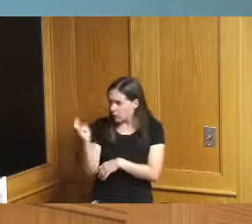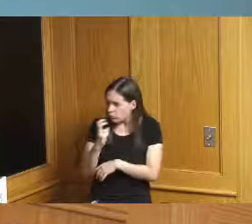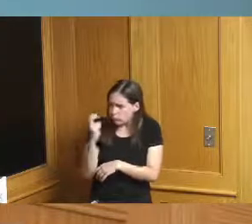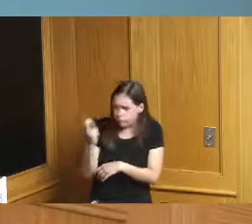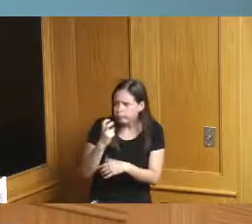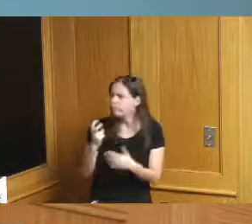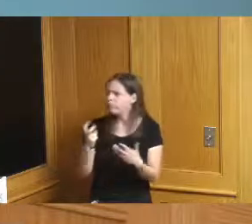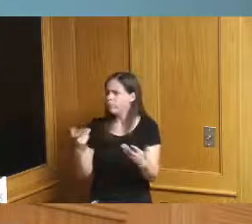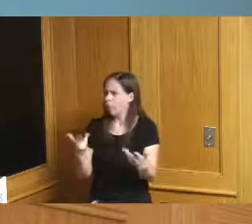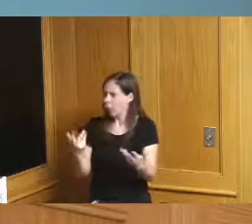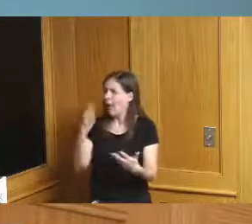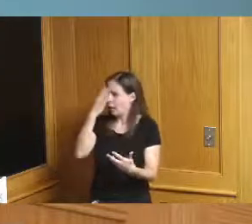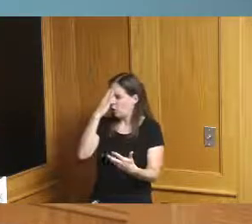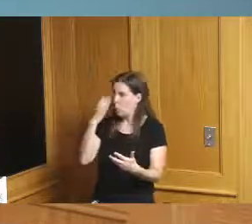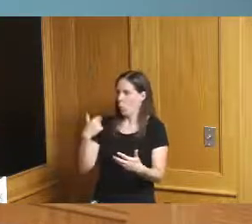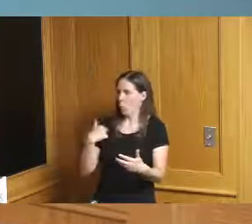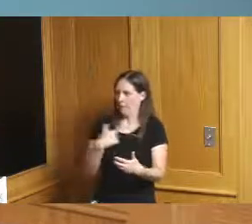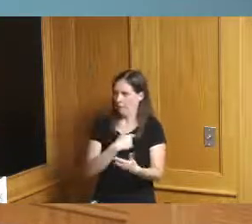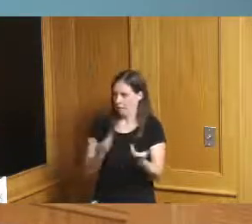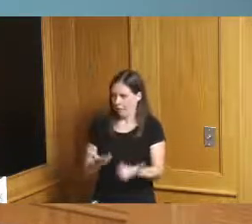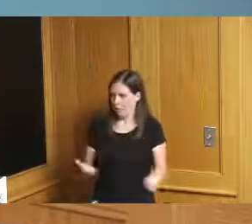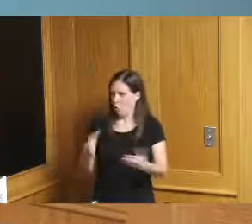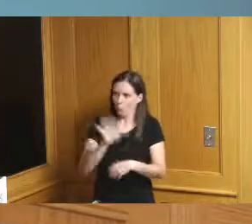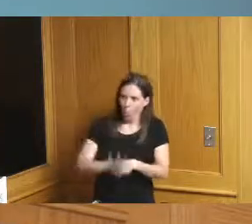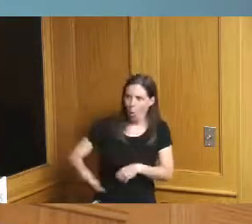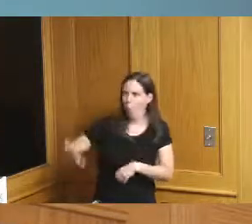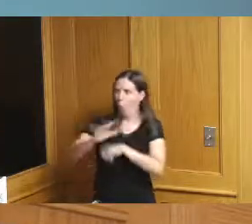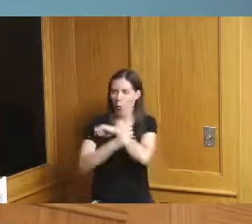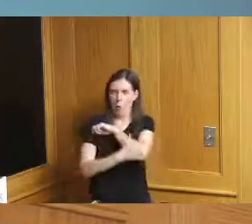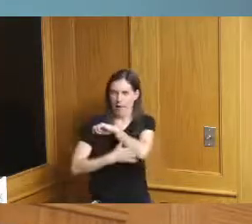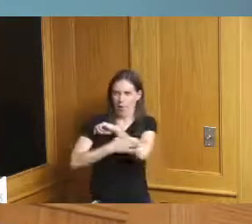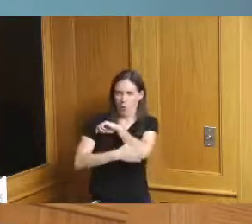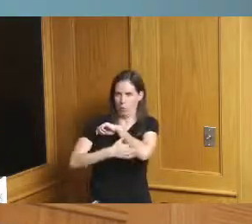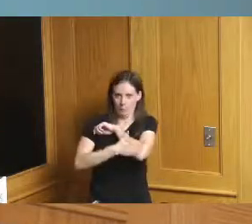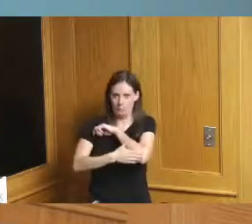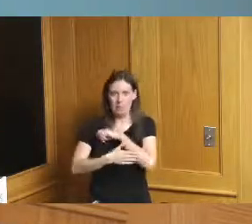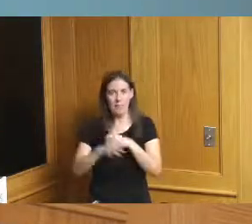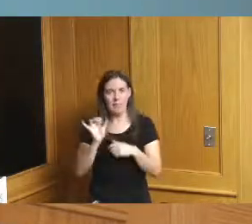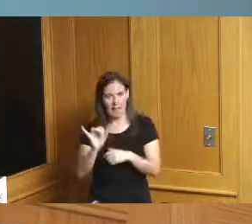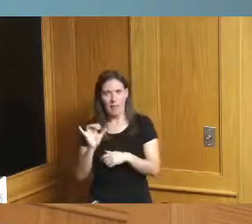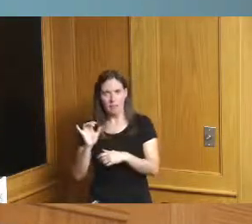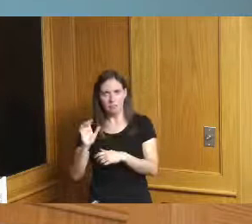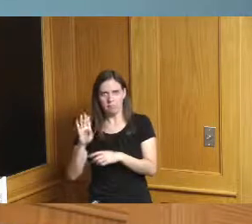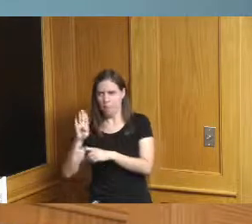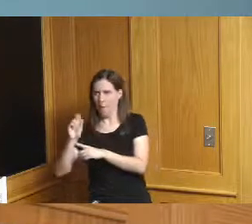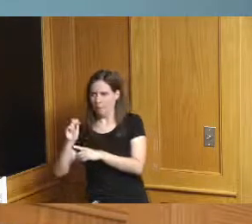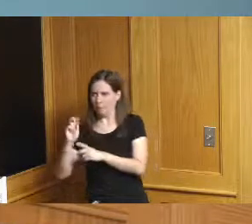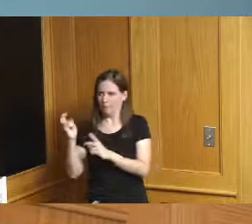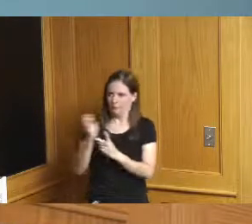because with us we got we've got the whole county but the mobile unit and the bus is that something